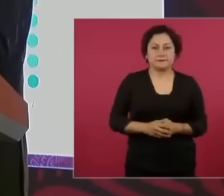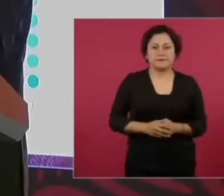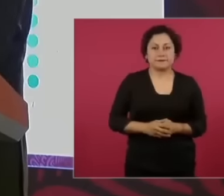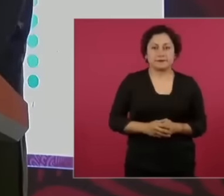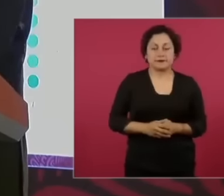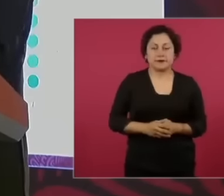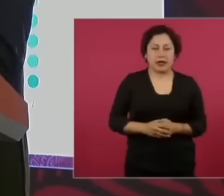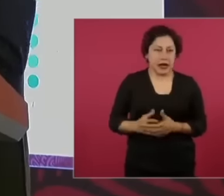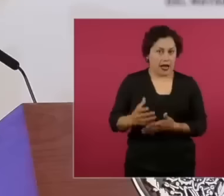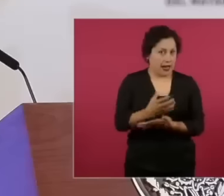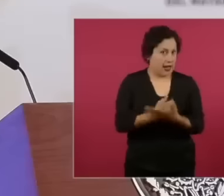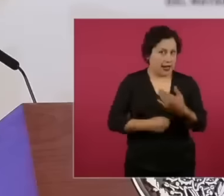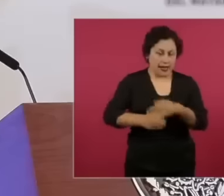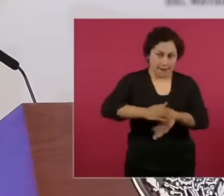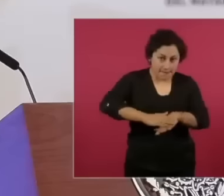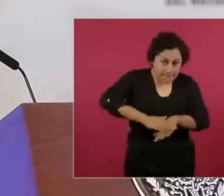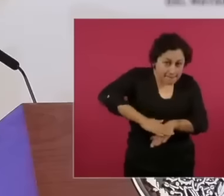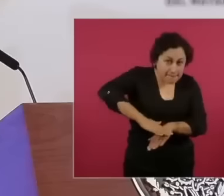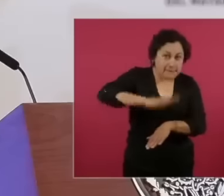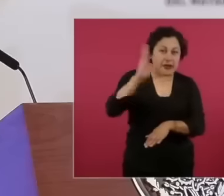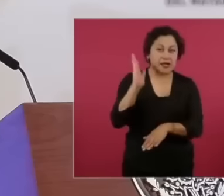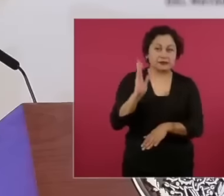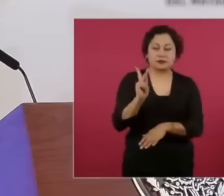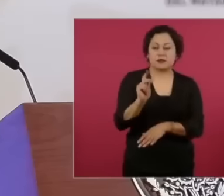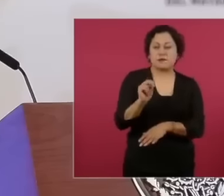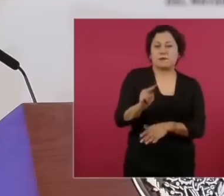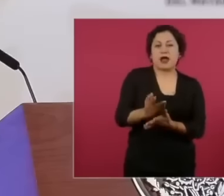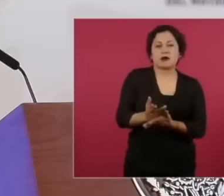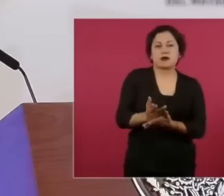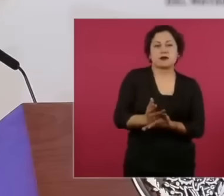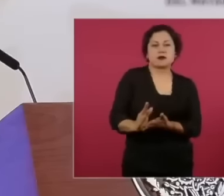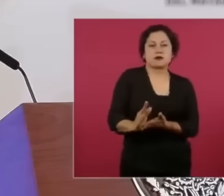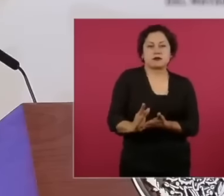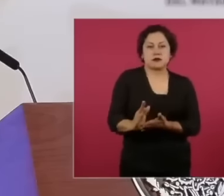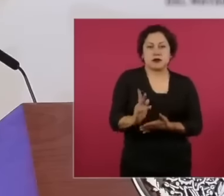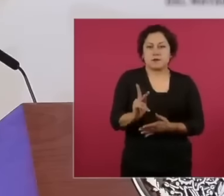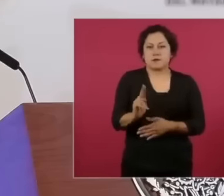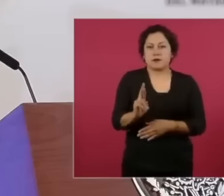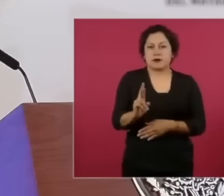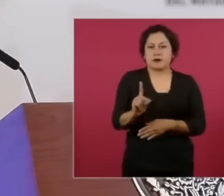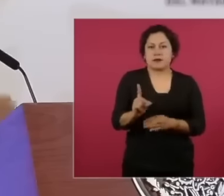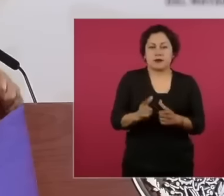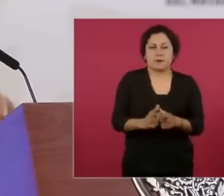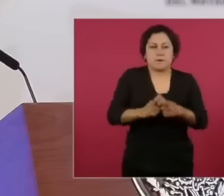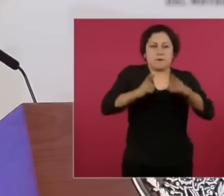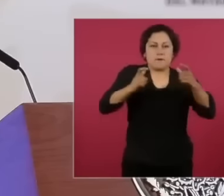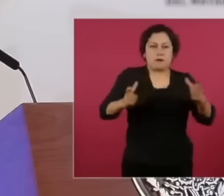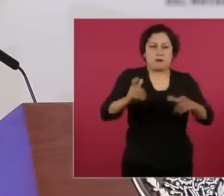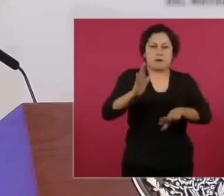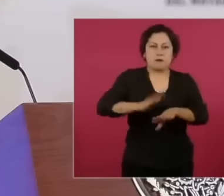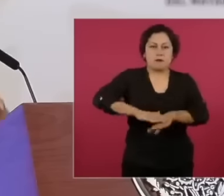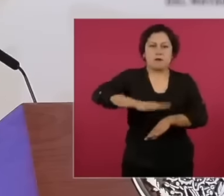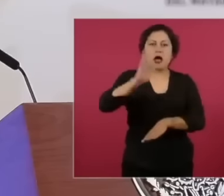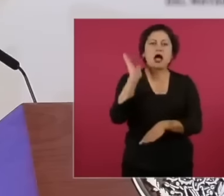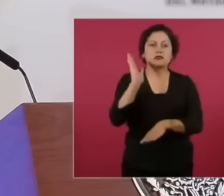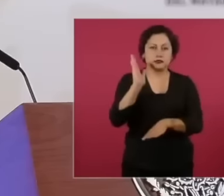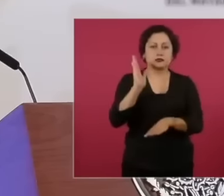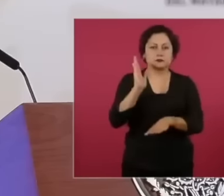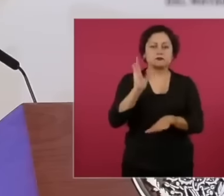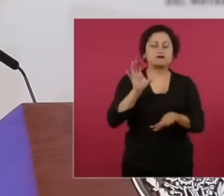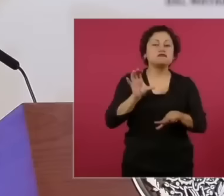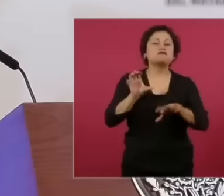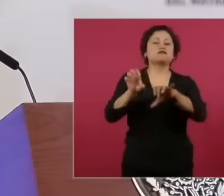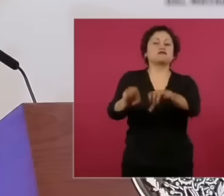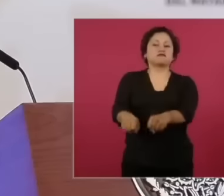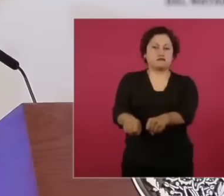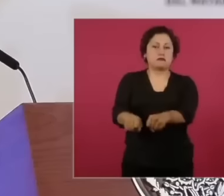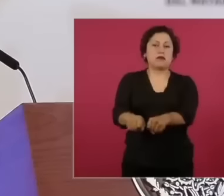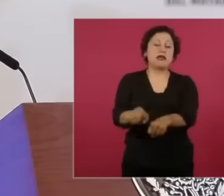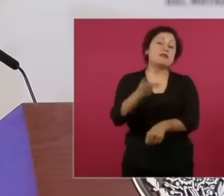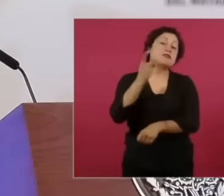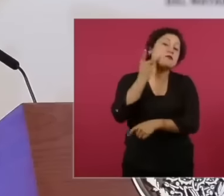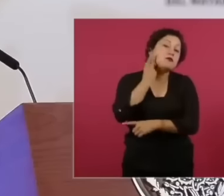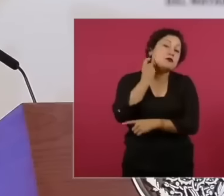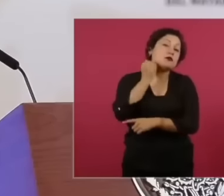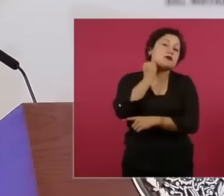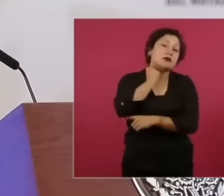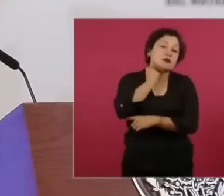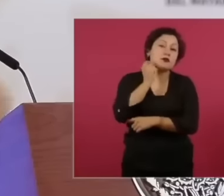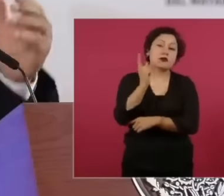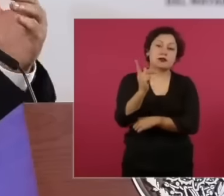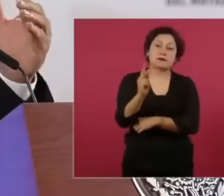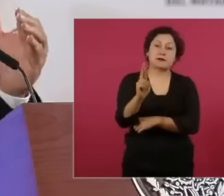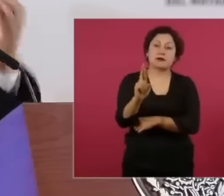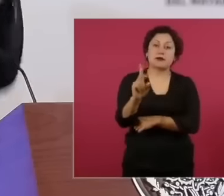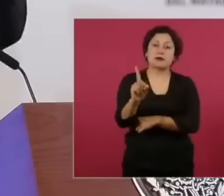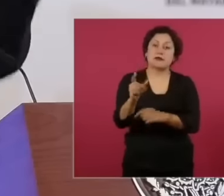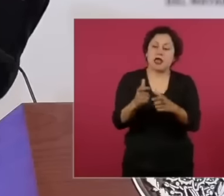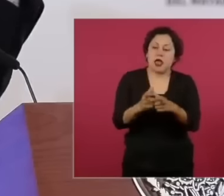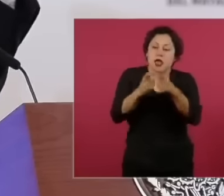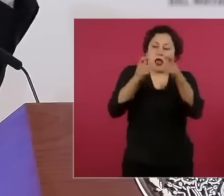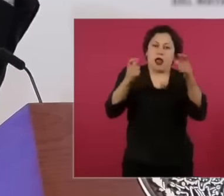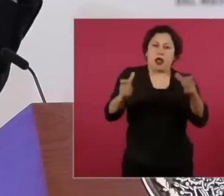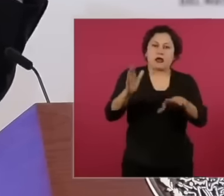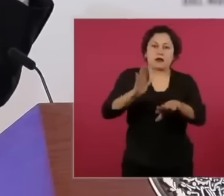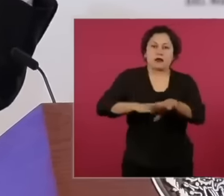bread and we stayed in Congress as the second political force and we broke their